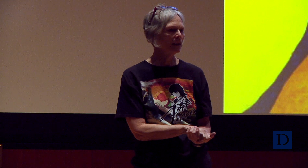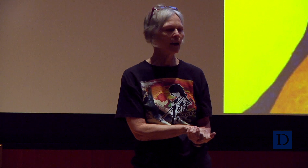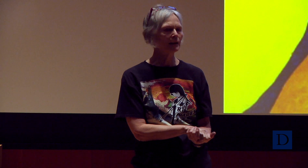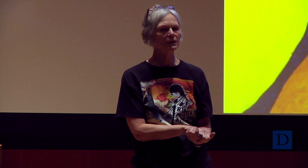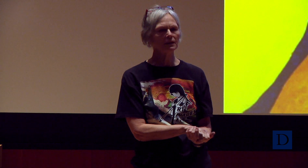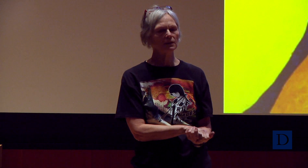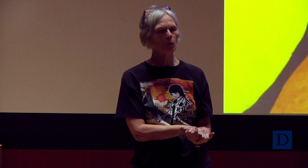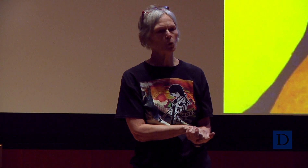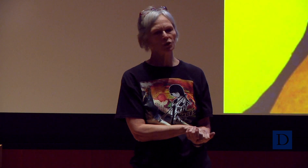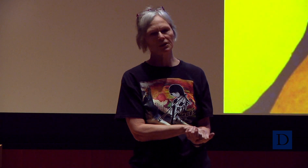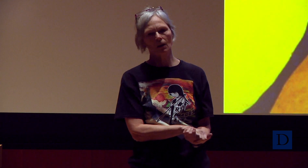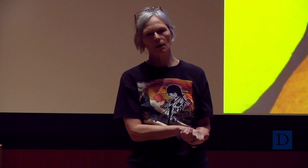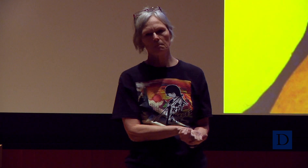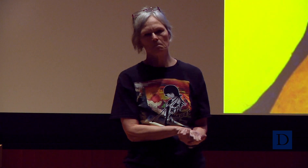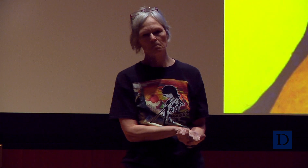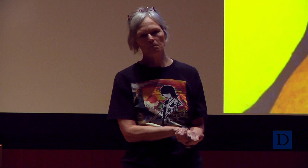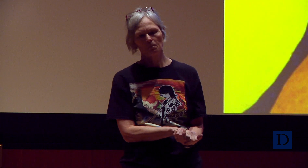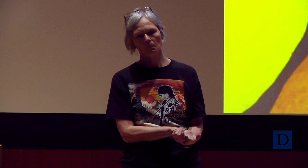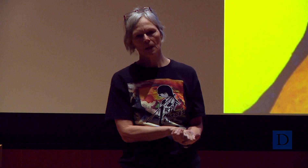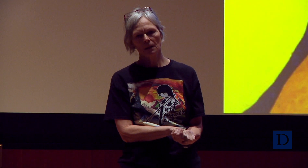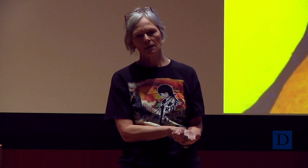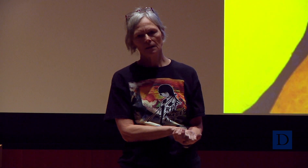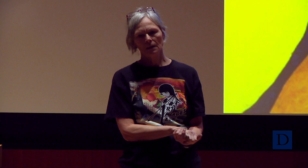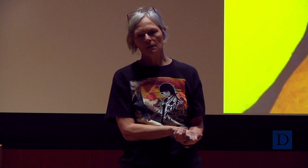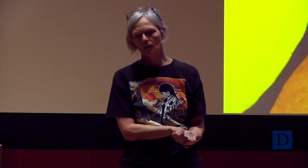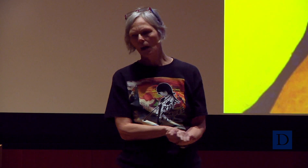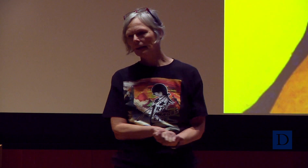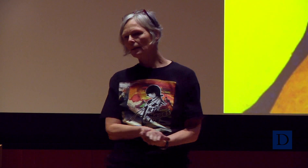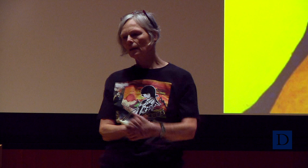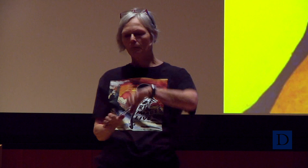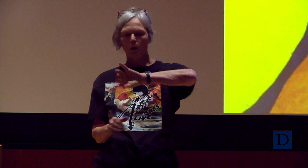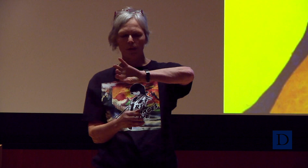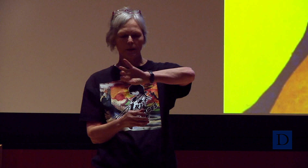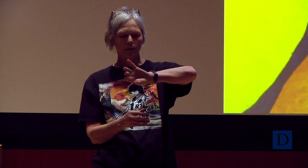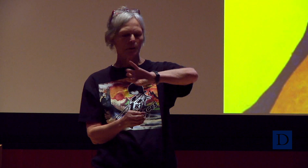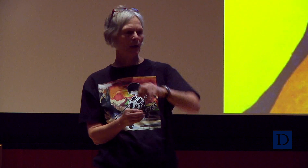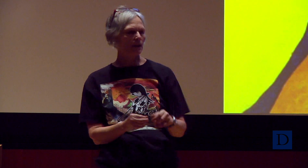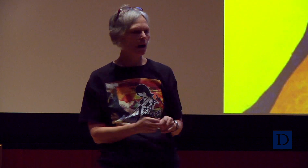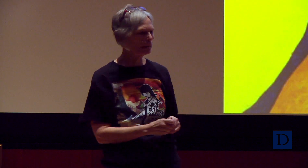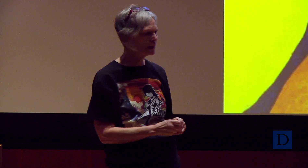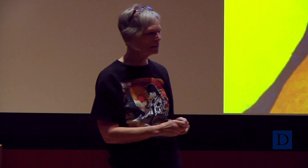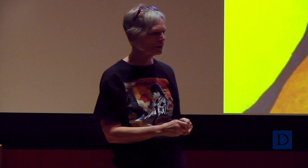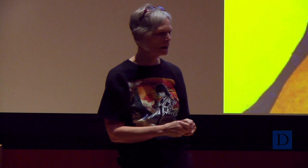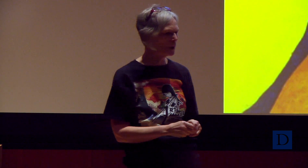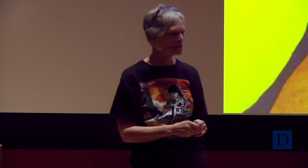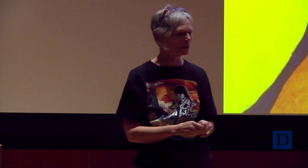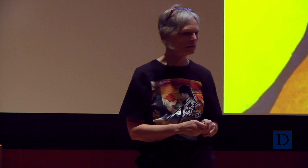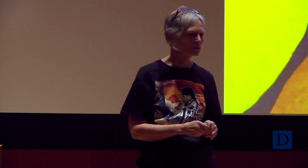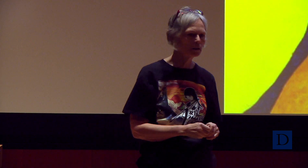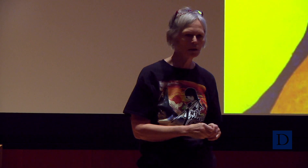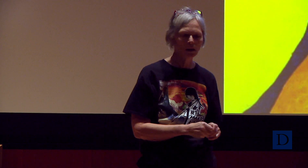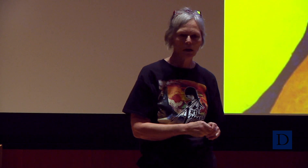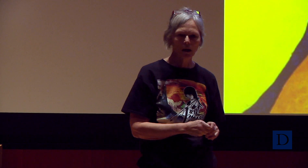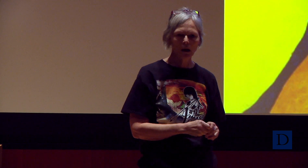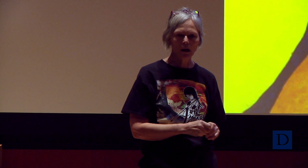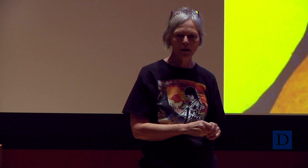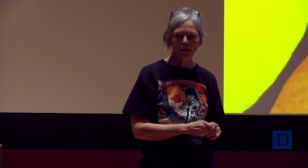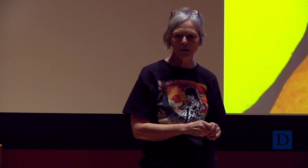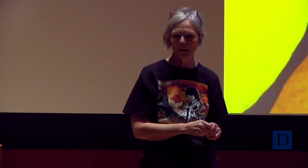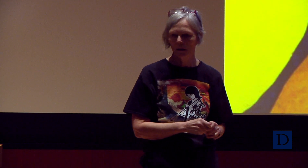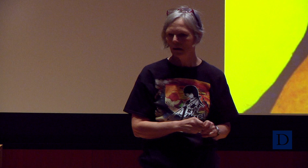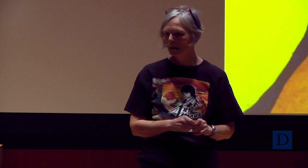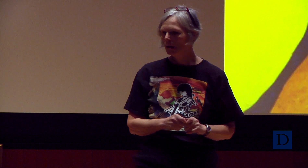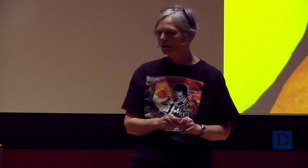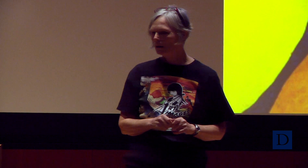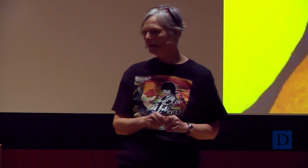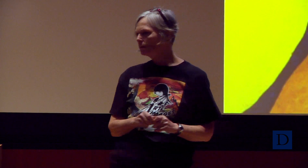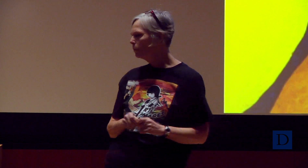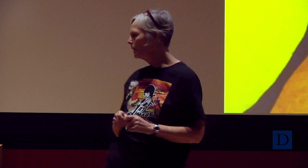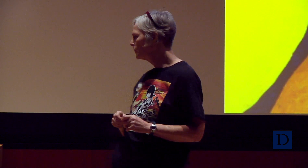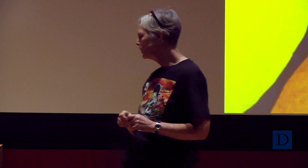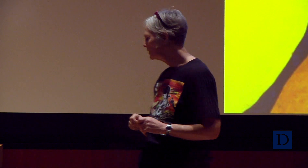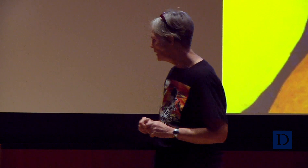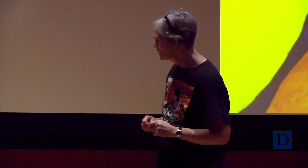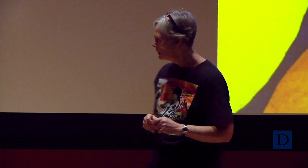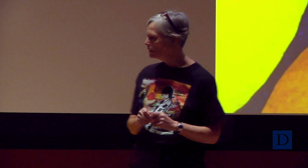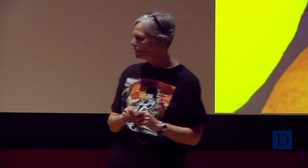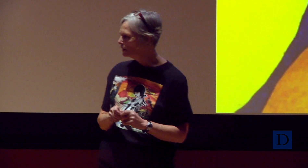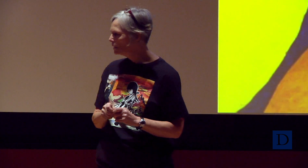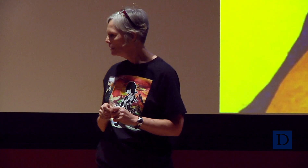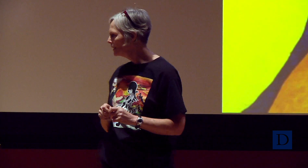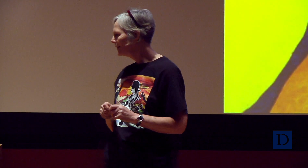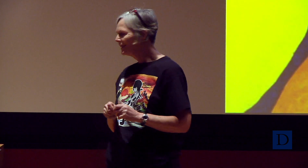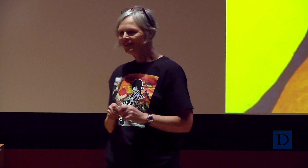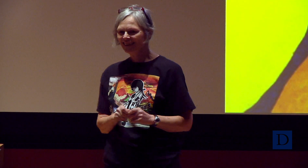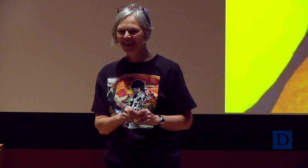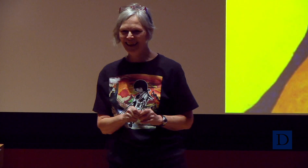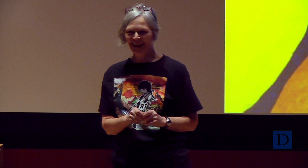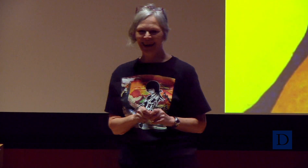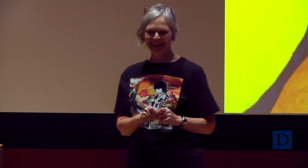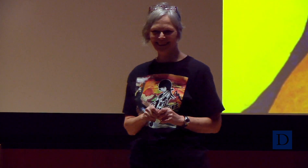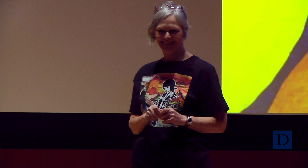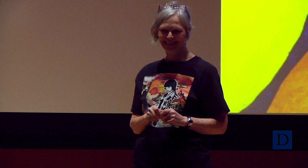And I’ve seen some gorgeous art. So I think I’m probably over my time. I didn’t time myself. I don’t know when I’m supposed to end.